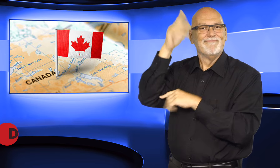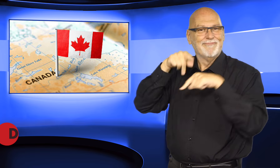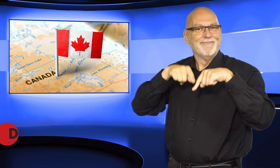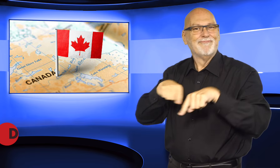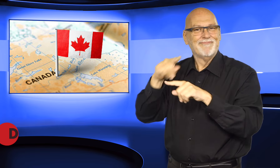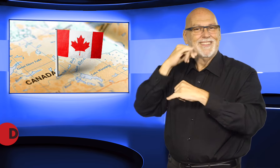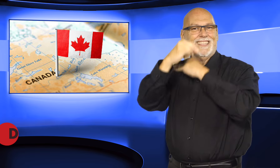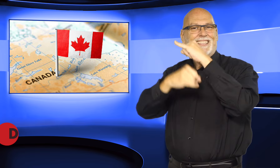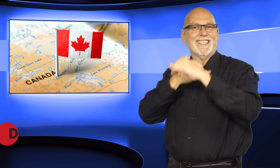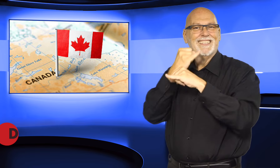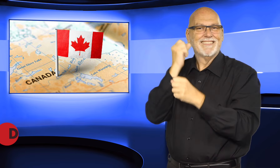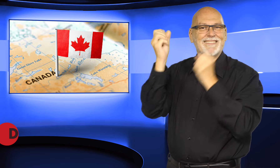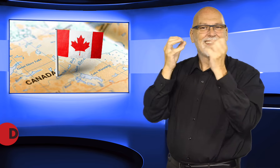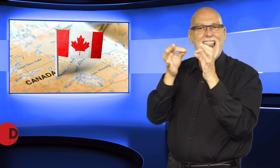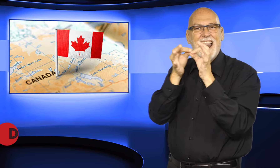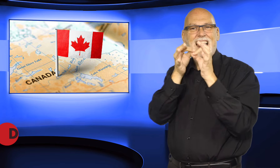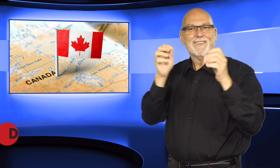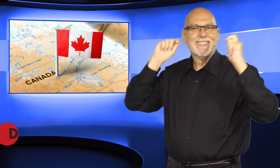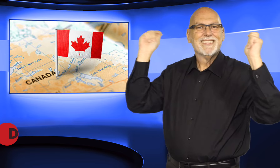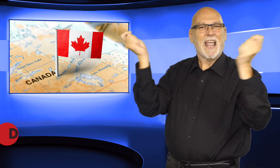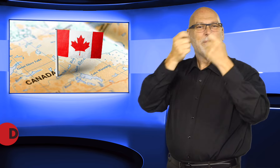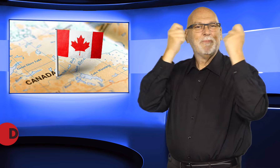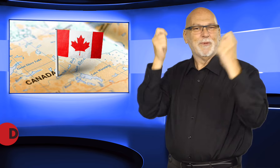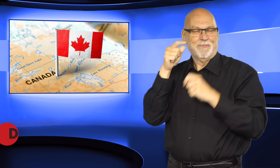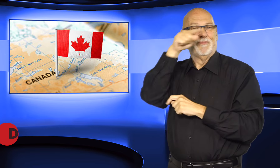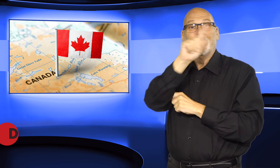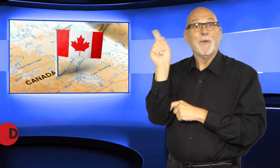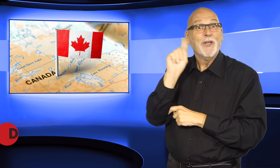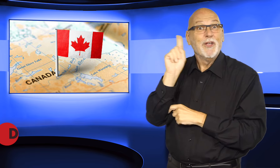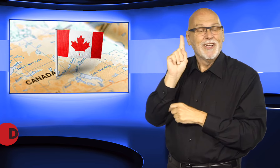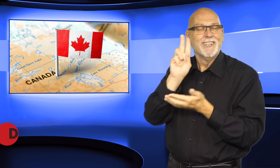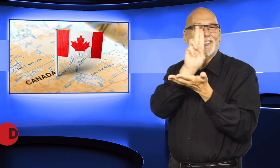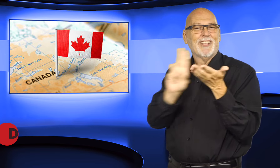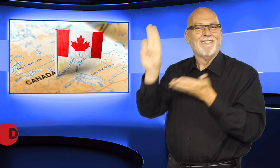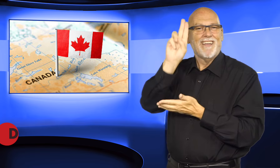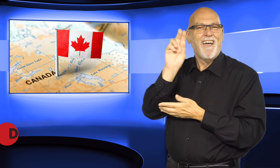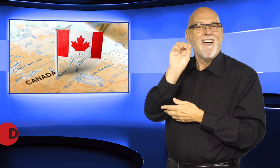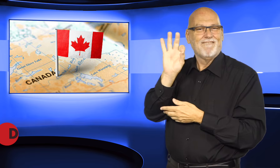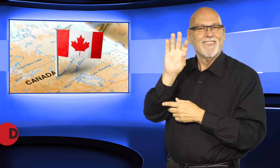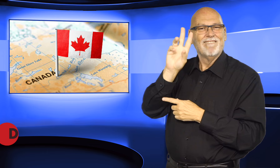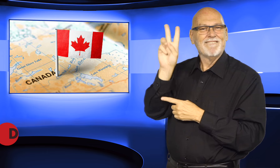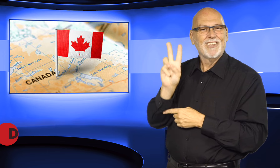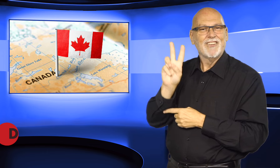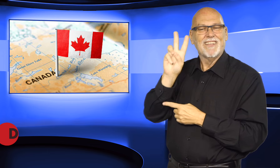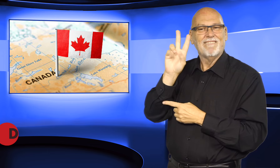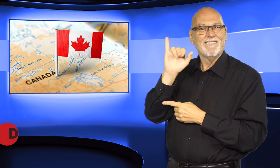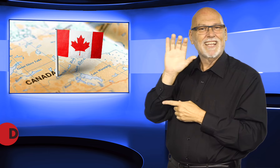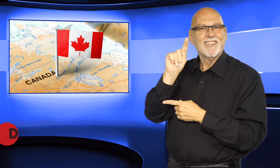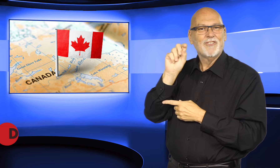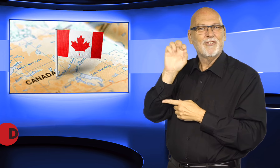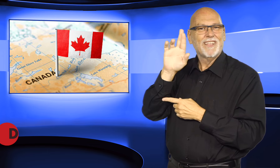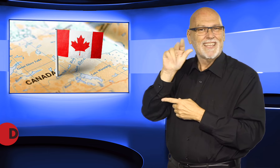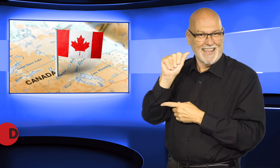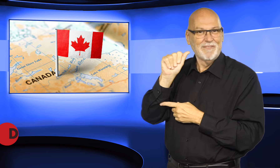an International Sign Languages Celebration at University of Victoria